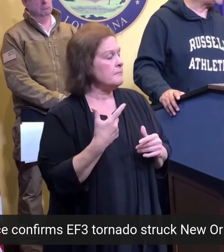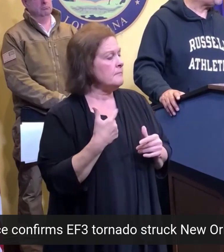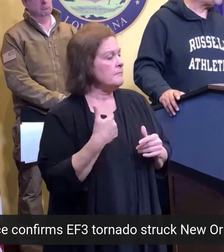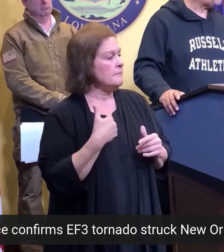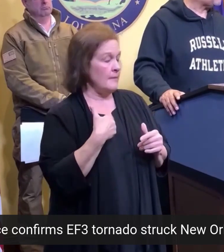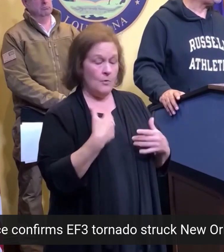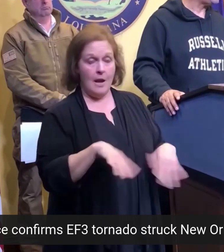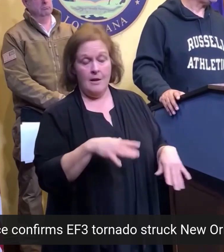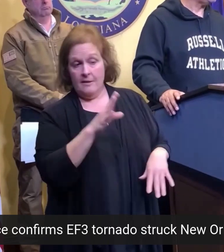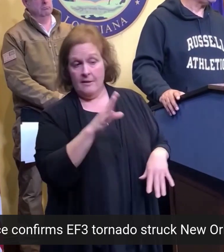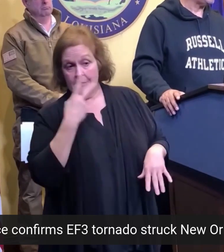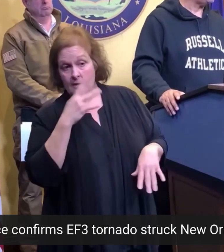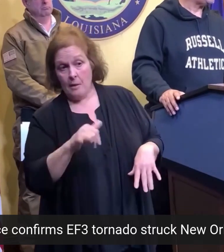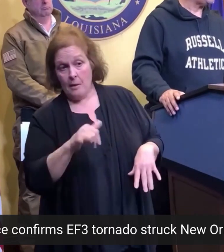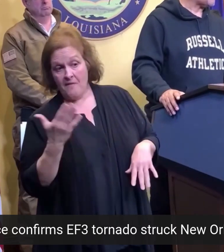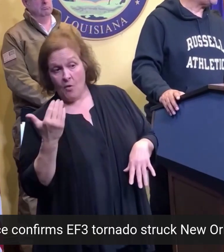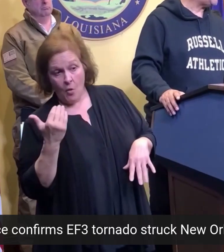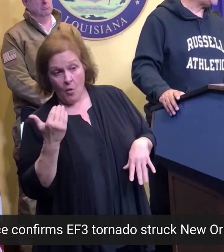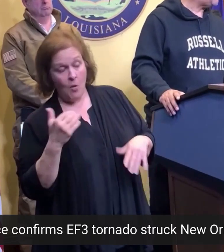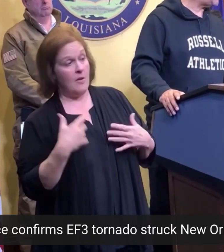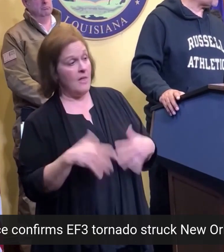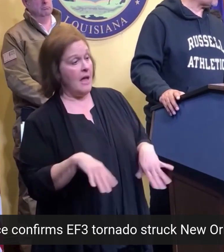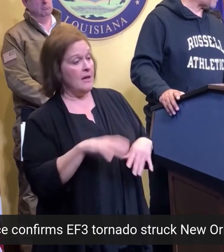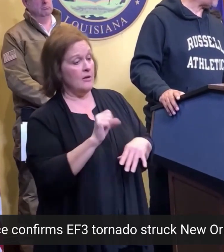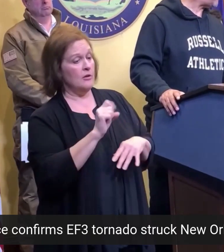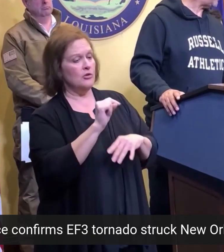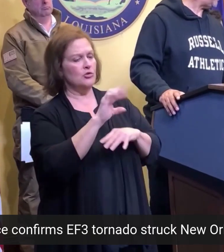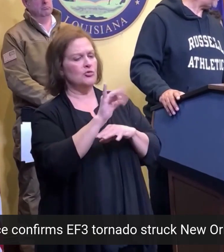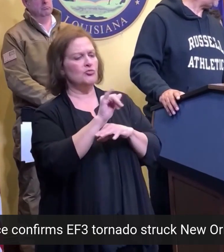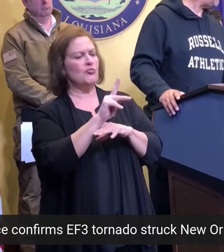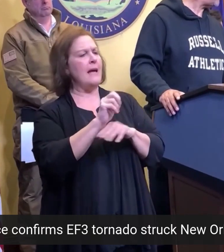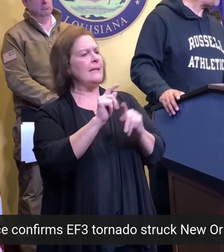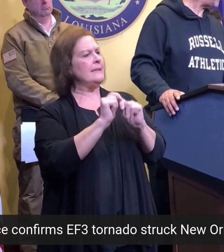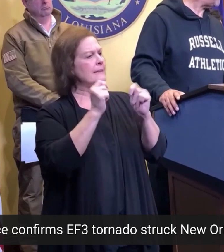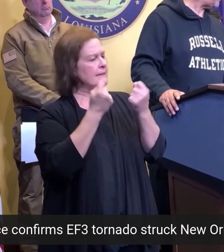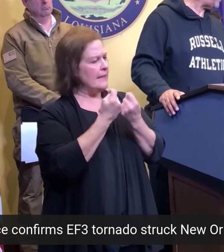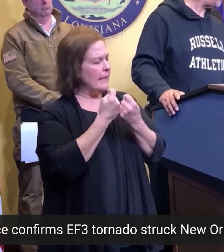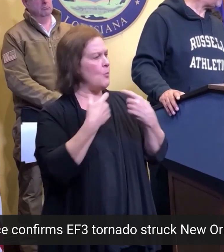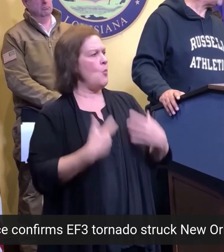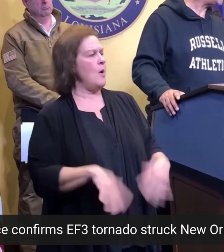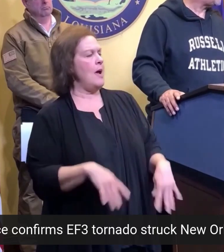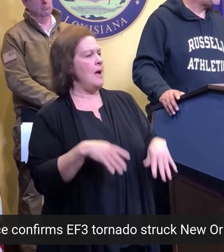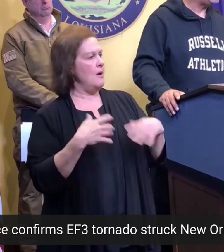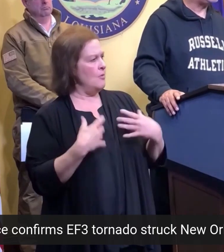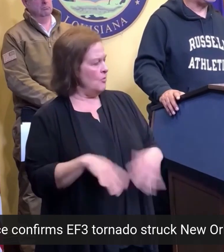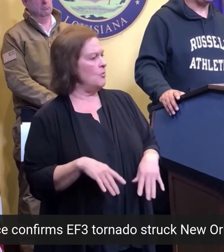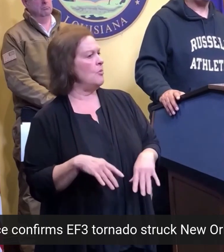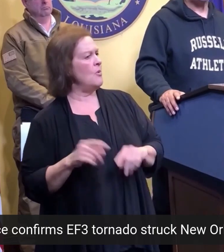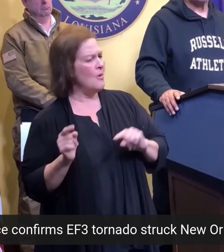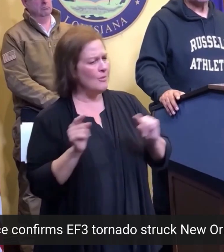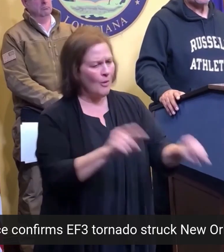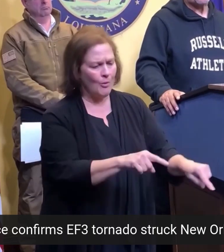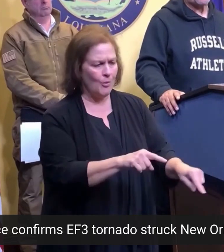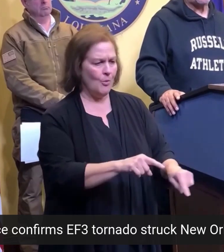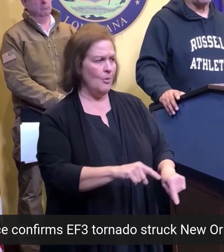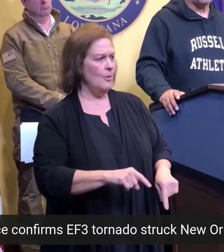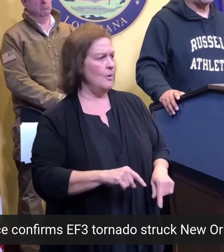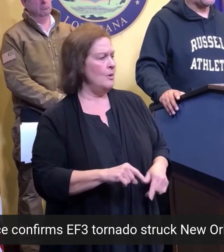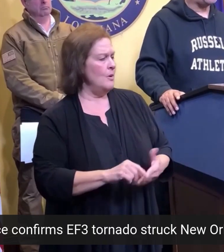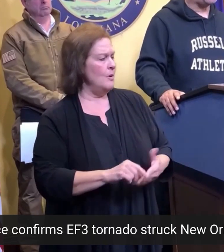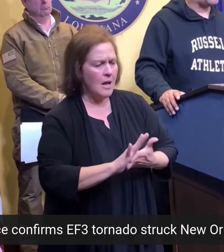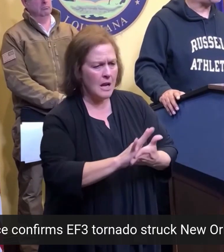before were the strike teams that were actually in the most effective areas cleaning relocating uh